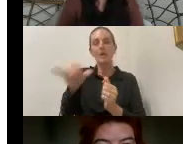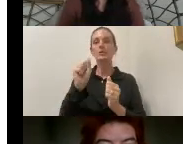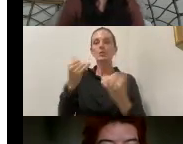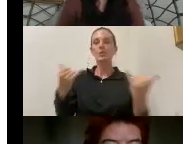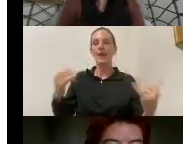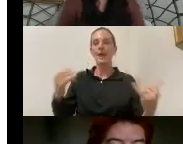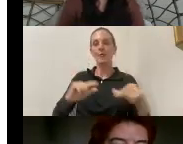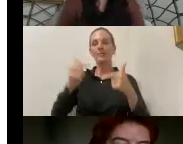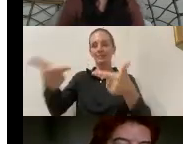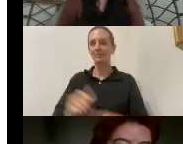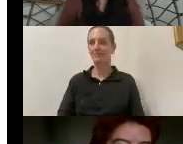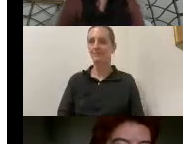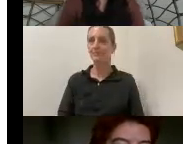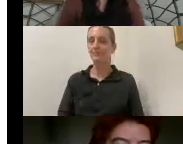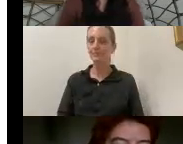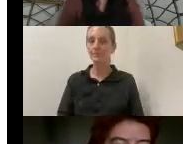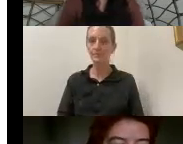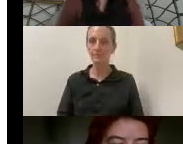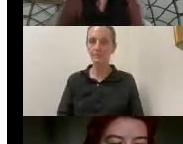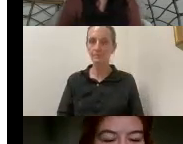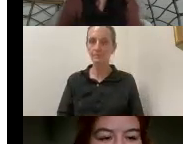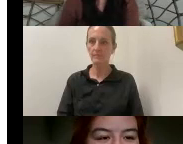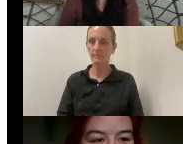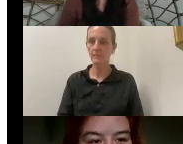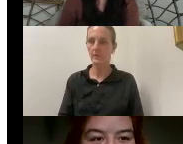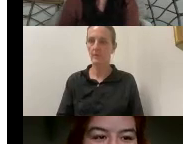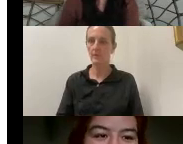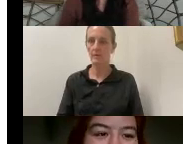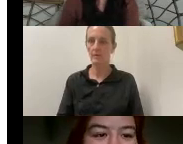Skw’akw’as/Sunshine Dunstan-Moore: Good morning.